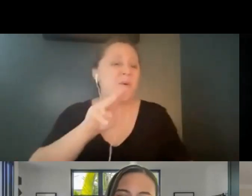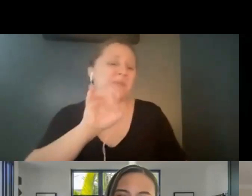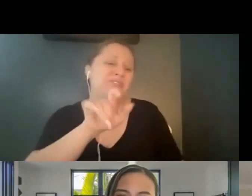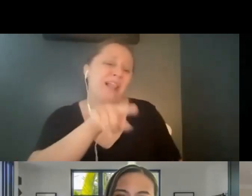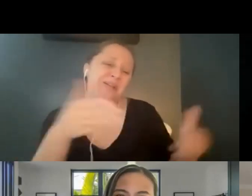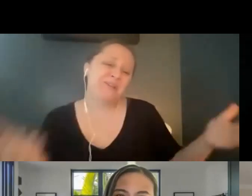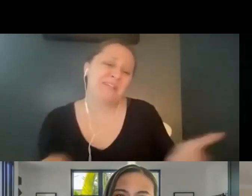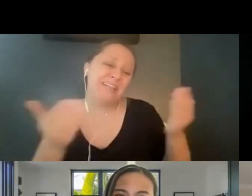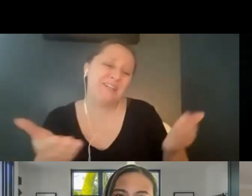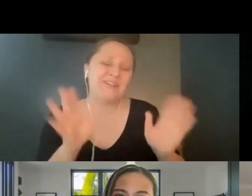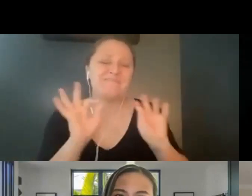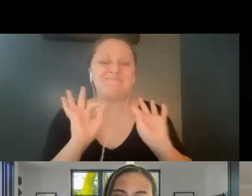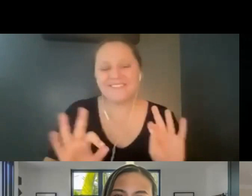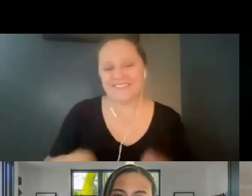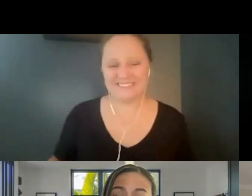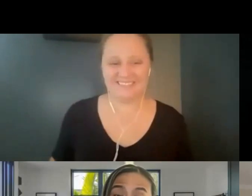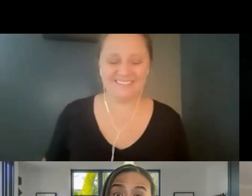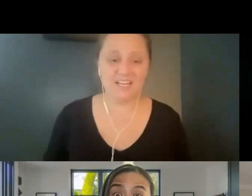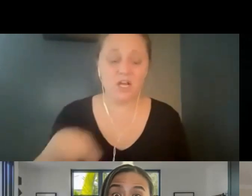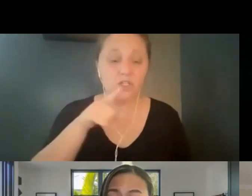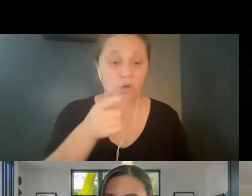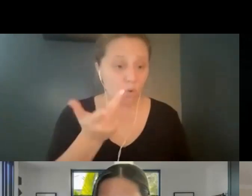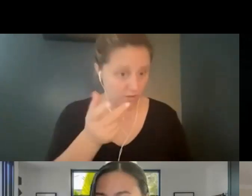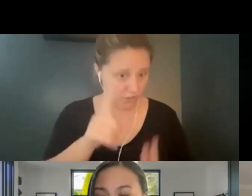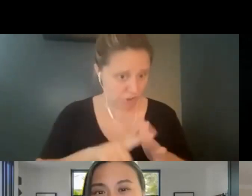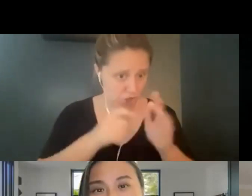you're here. So, Michelle could we start with you?